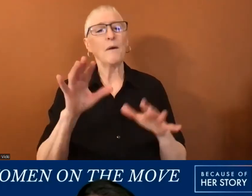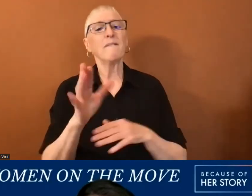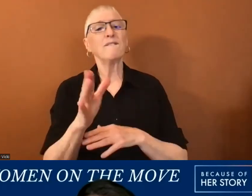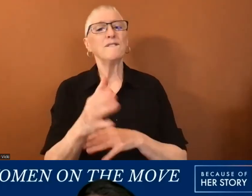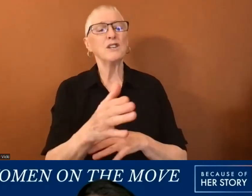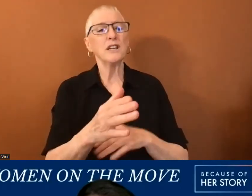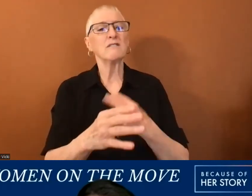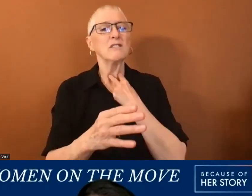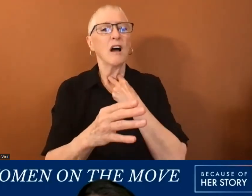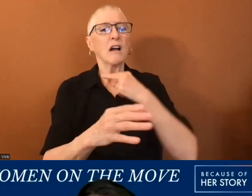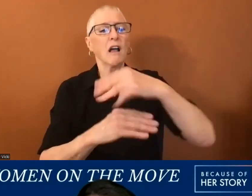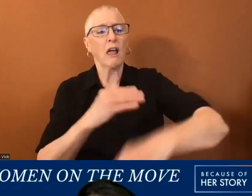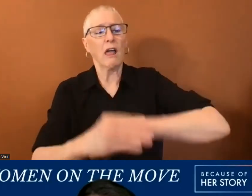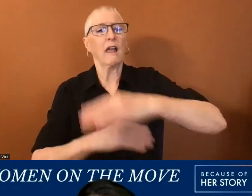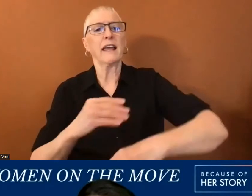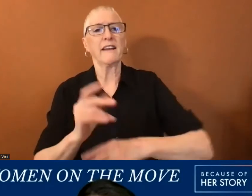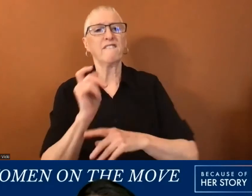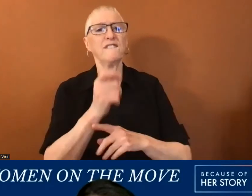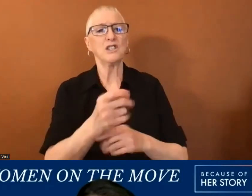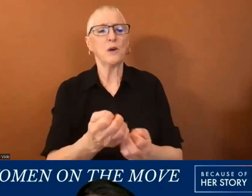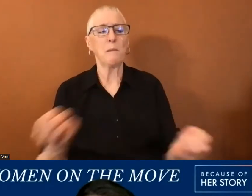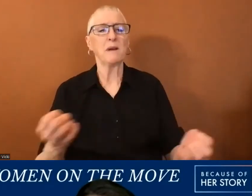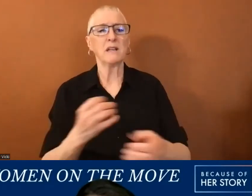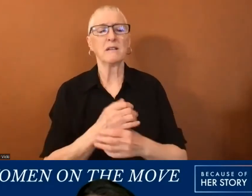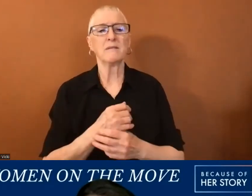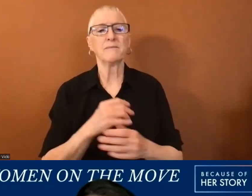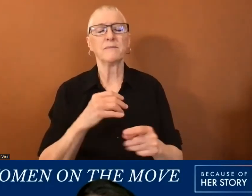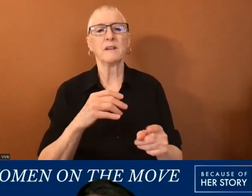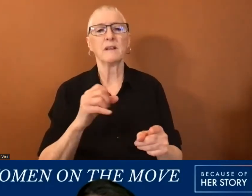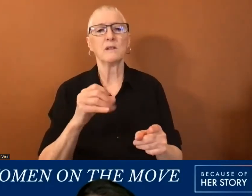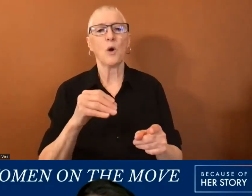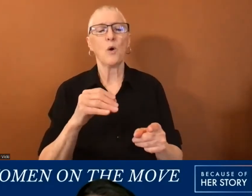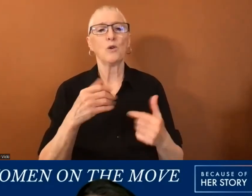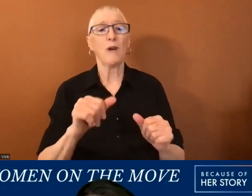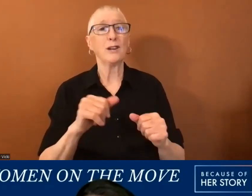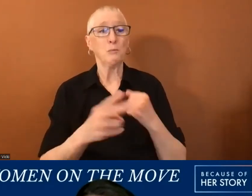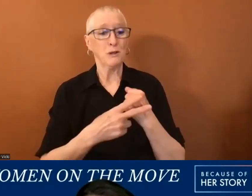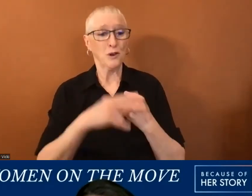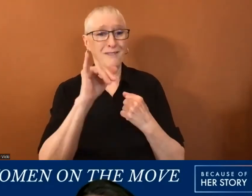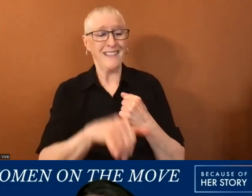in fishing gear and so um in order to try to preserve the species there was attempts to